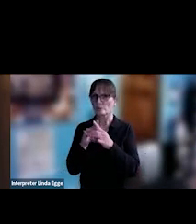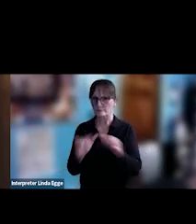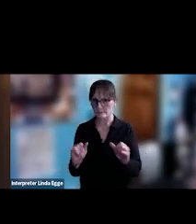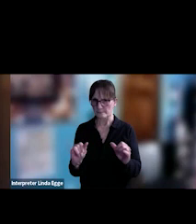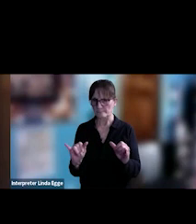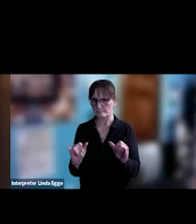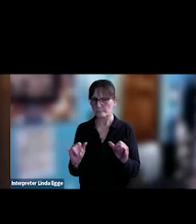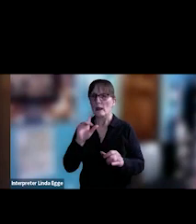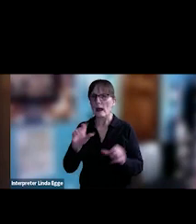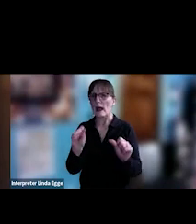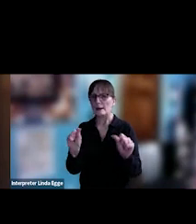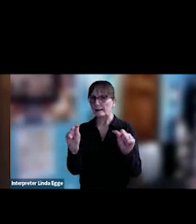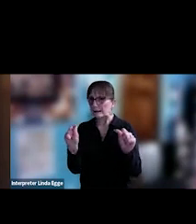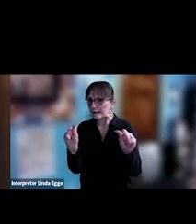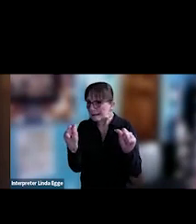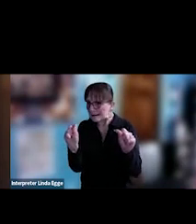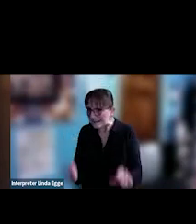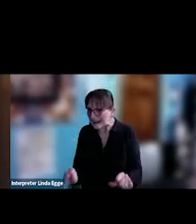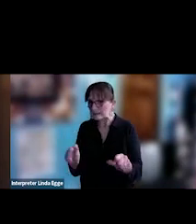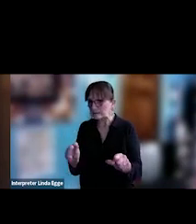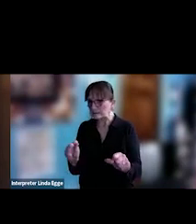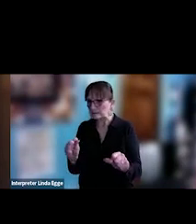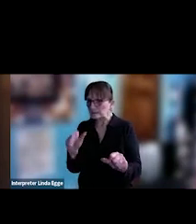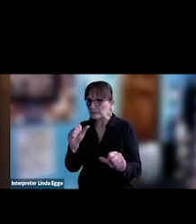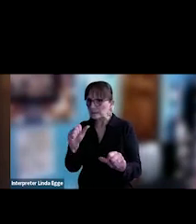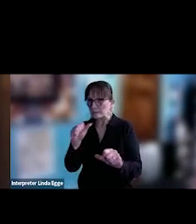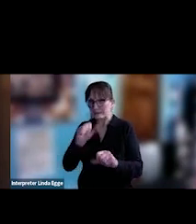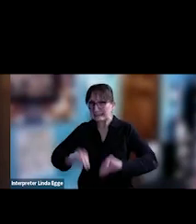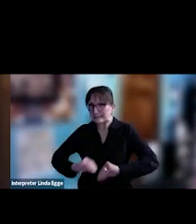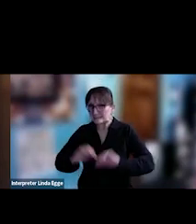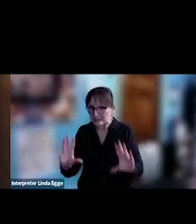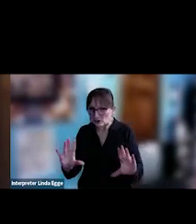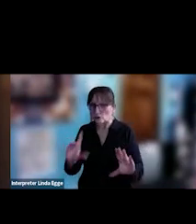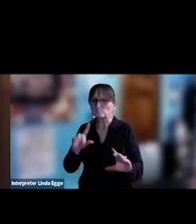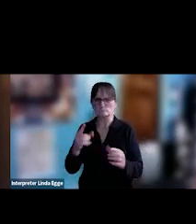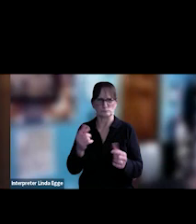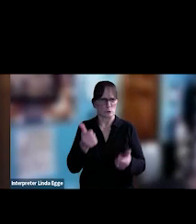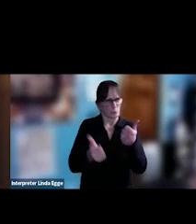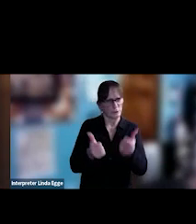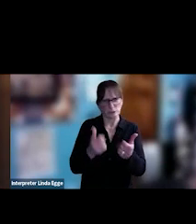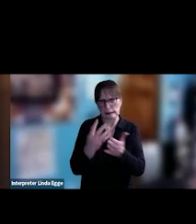and it can be unclear about which you should be claiming, receiving.